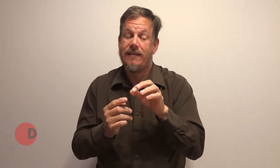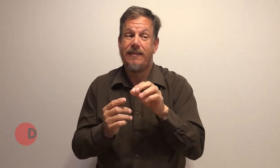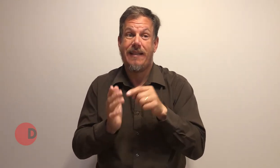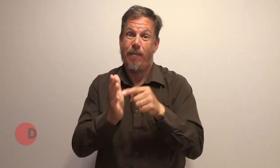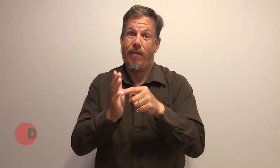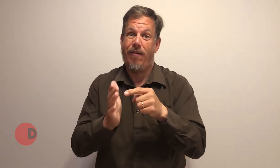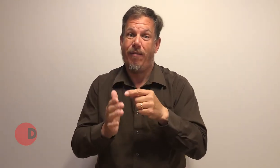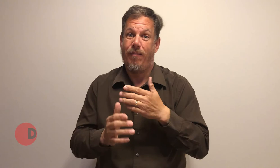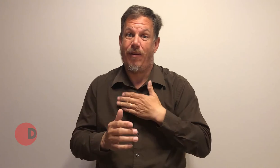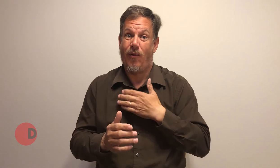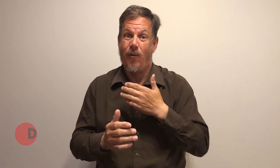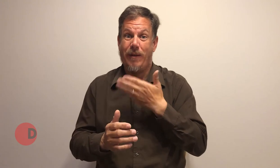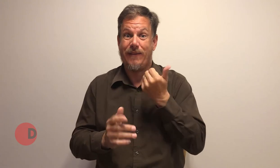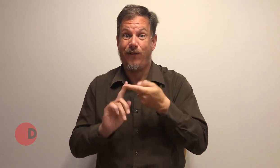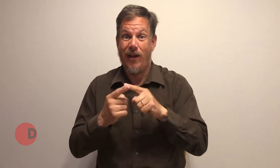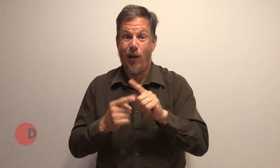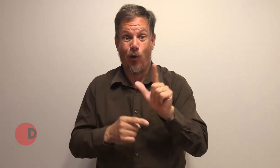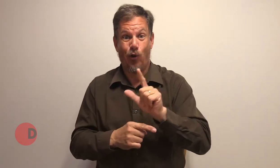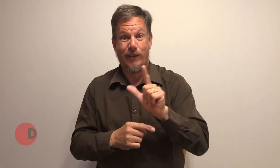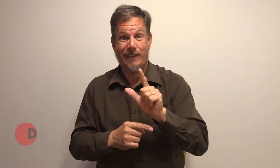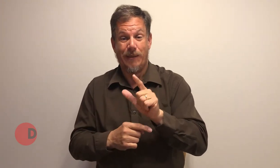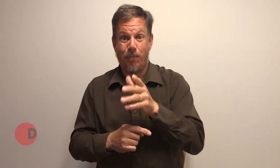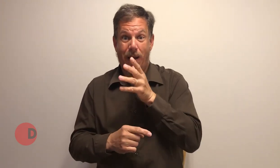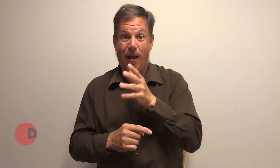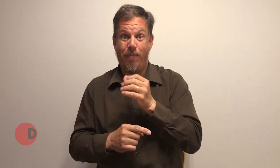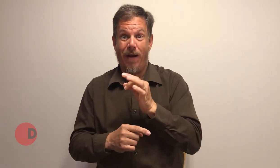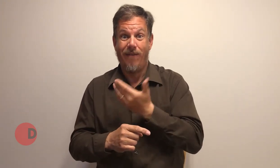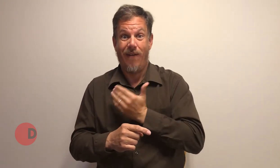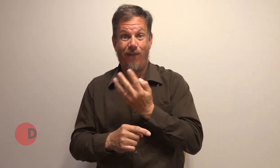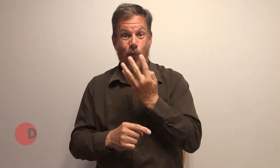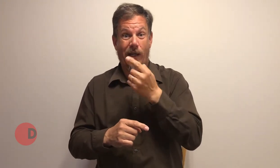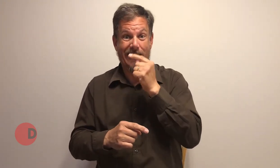For example my best friend, Laureen,